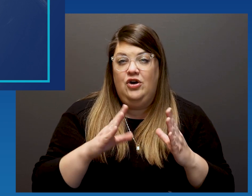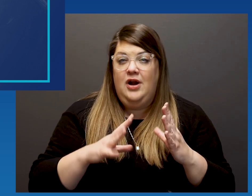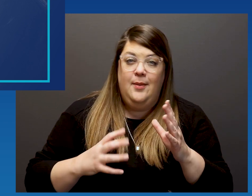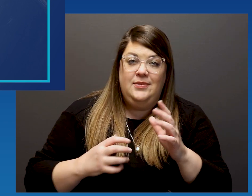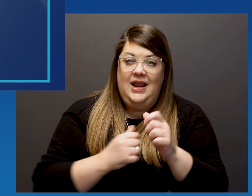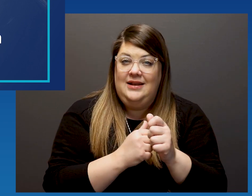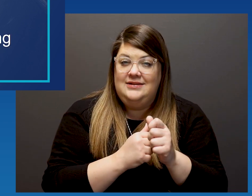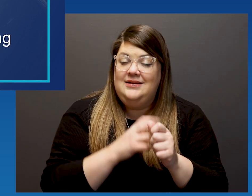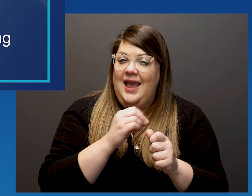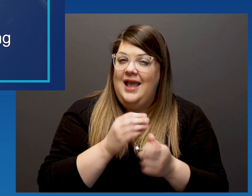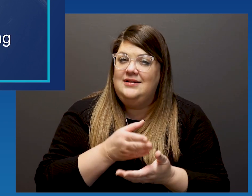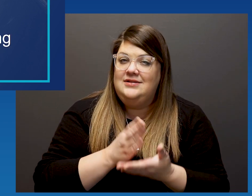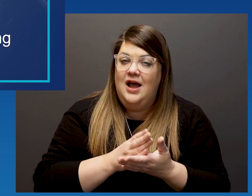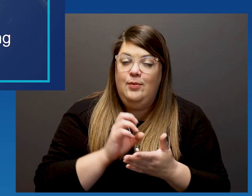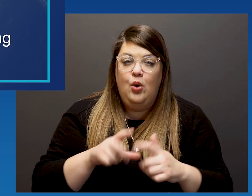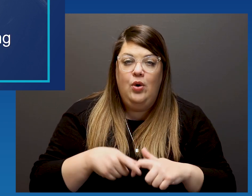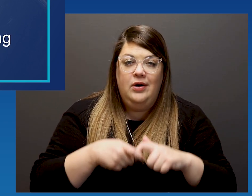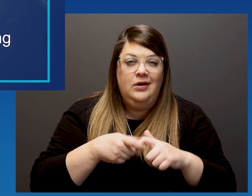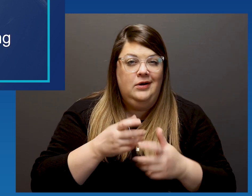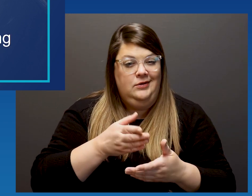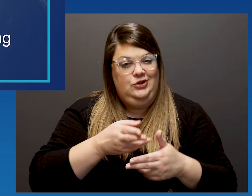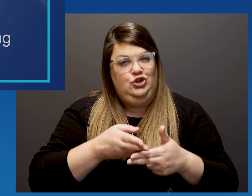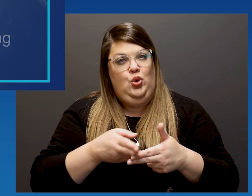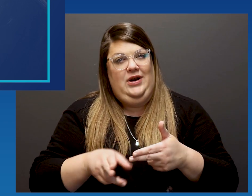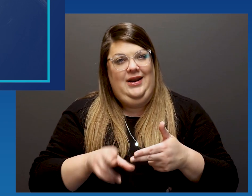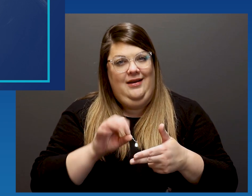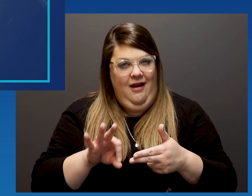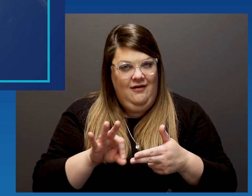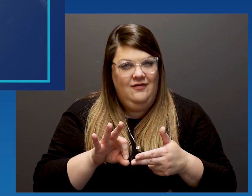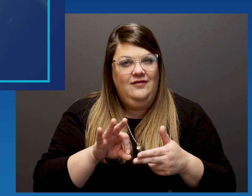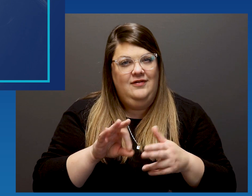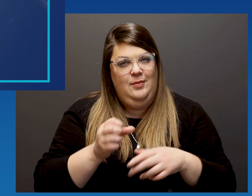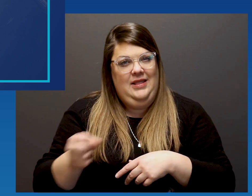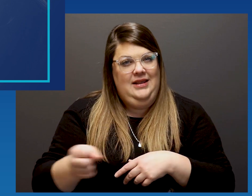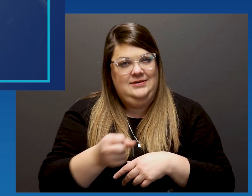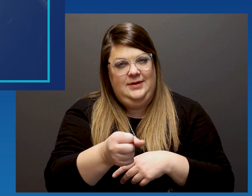and the stopping or shortening of placements. Once the form is complete,